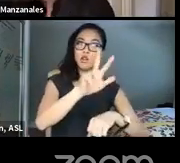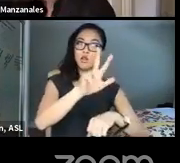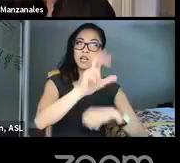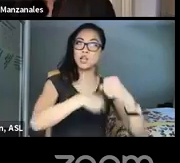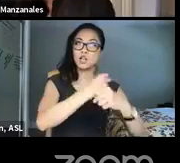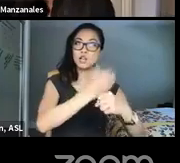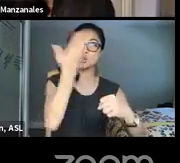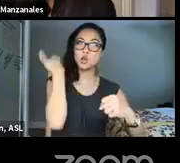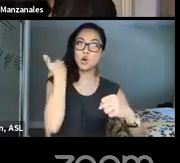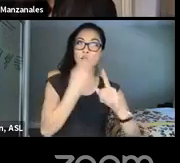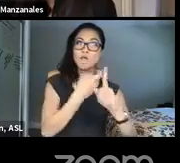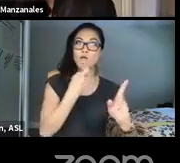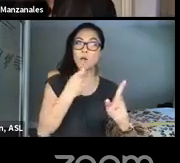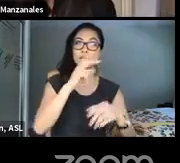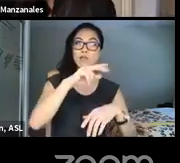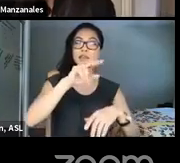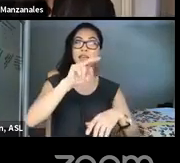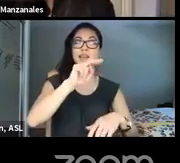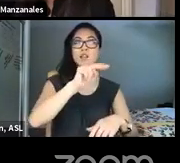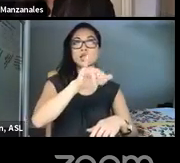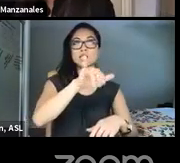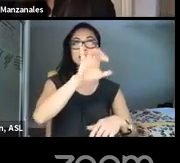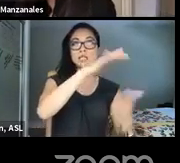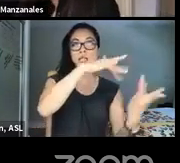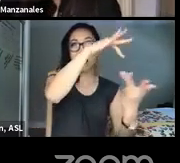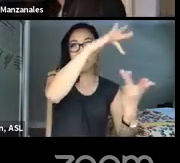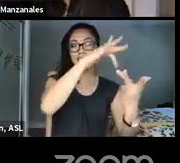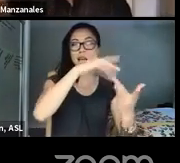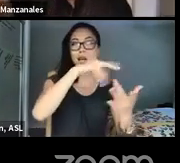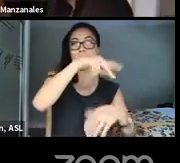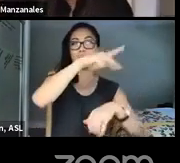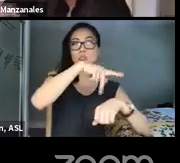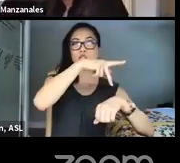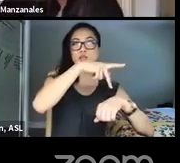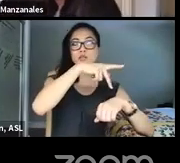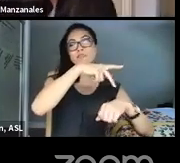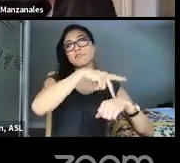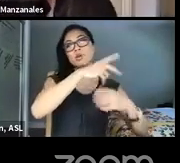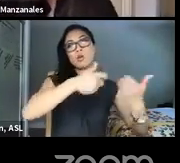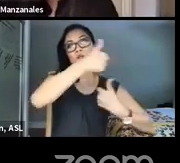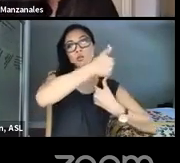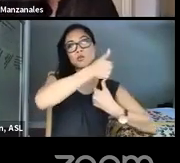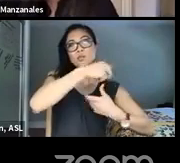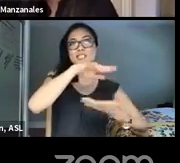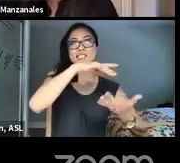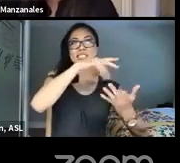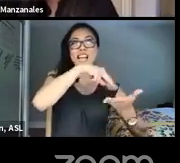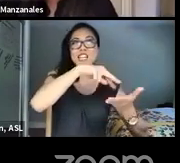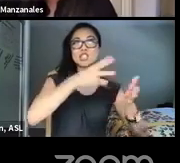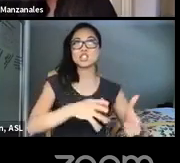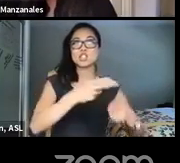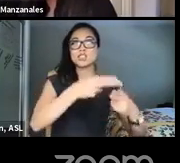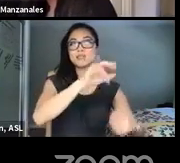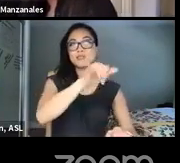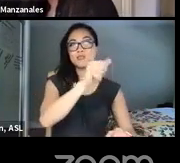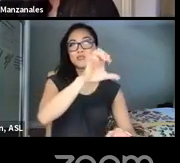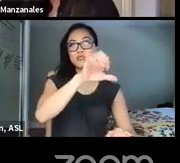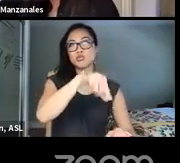where all of our students can learn remotely, especially now moving forward.